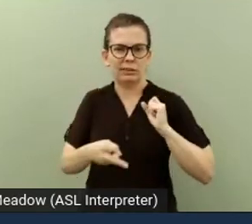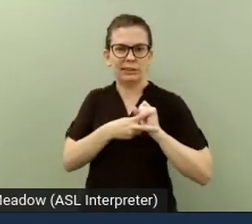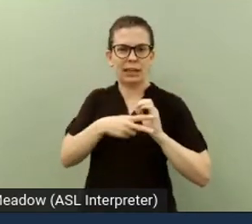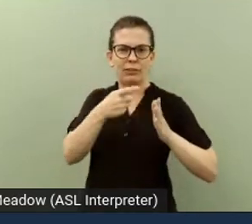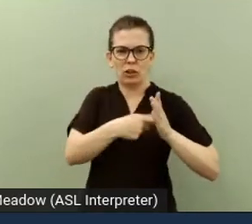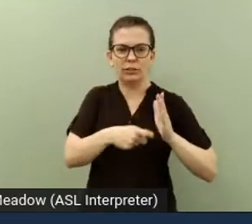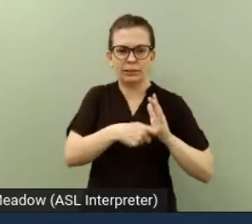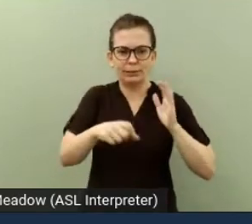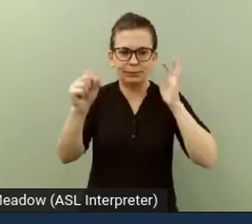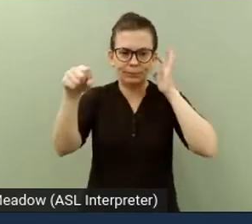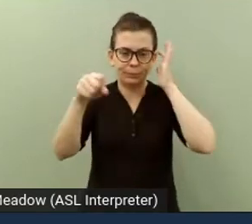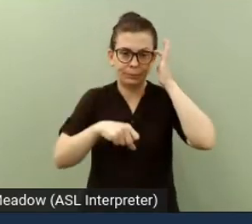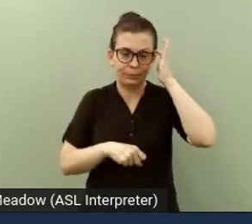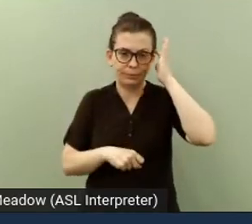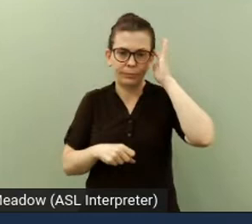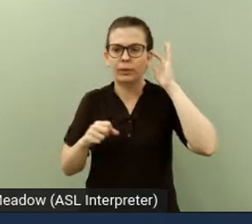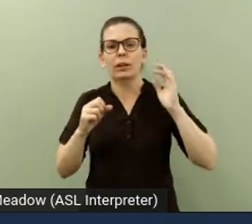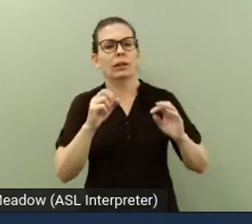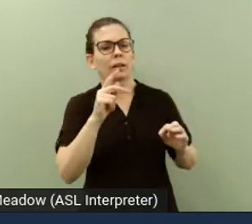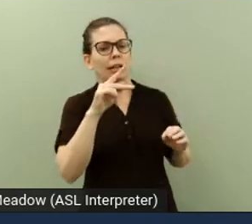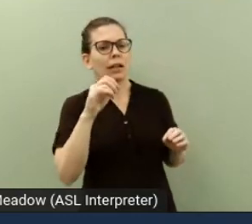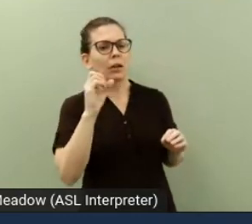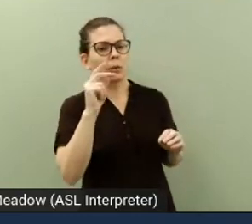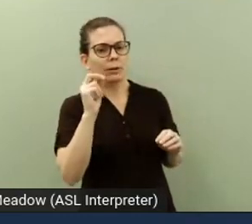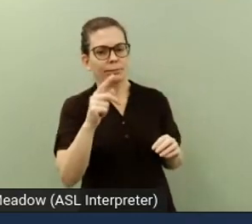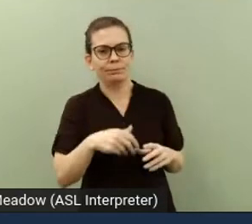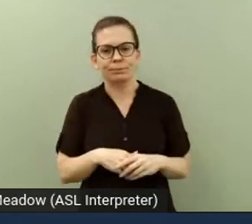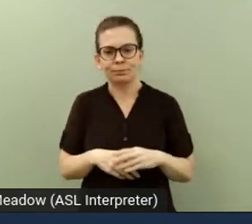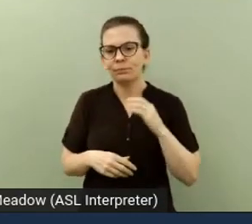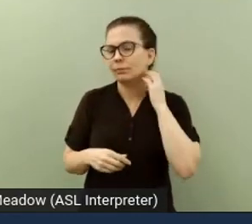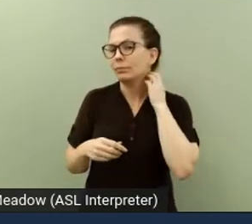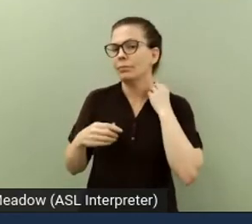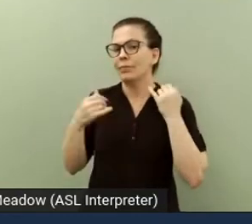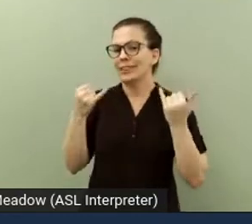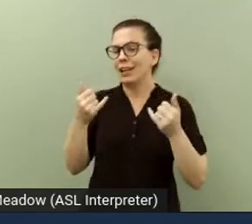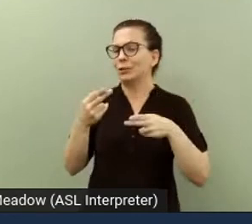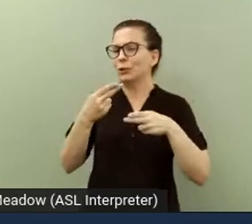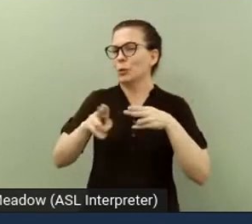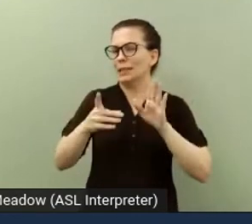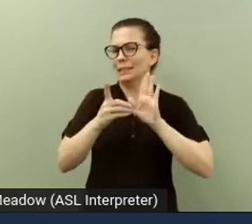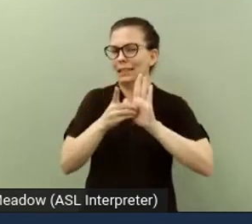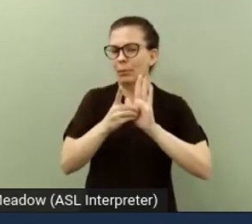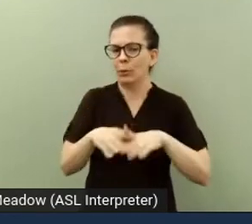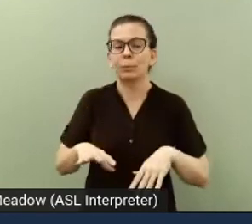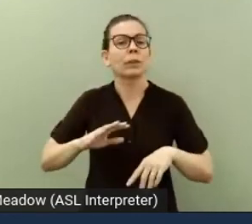Okay. - Awesome. Show us. - So let's go through a quick demo. So I've set up most of this.